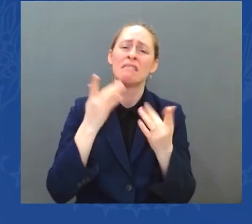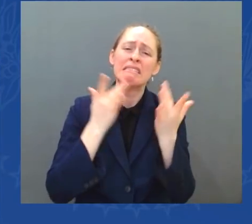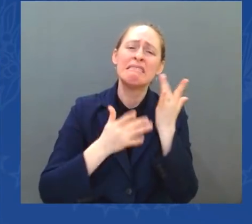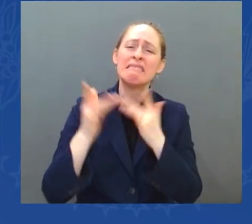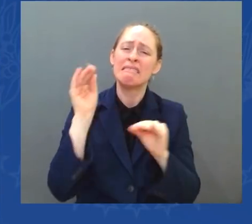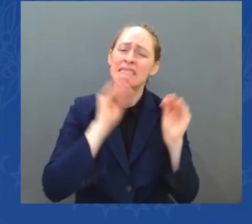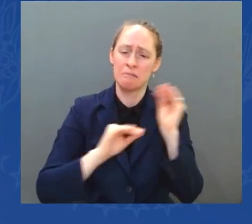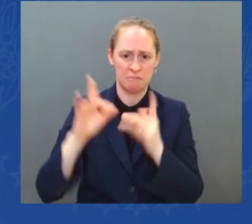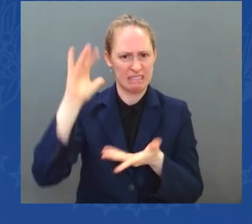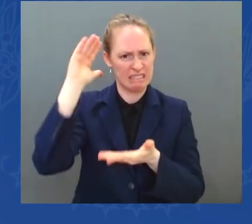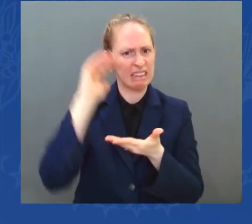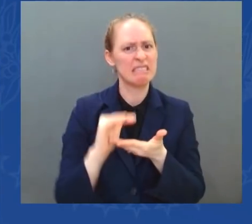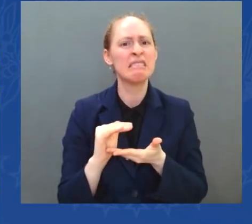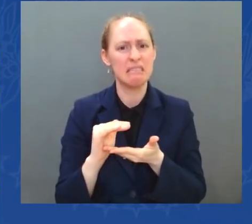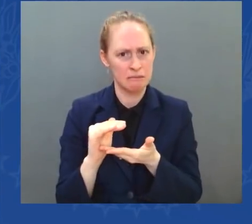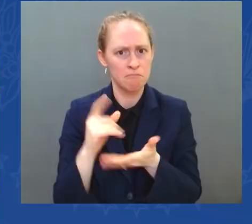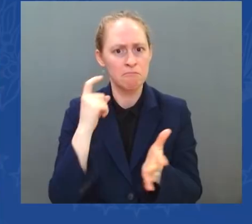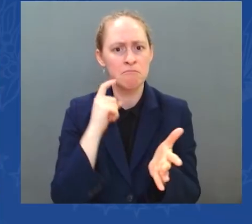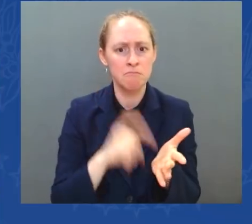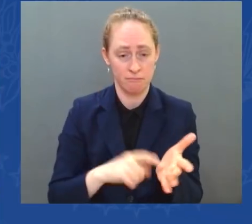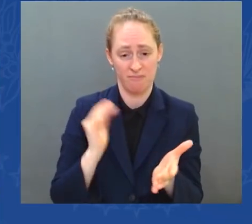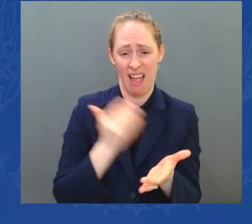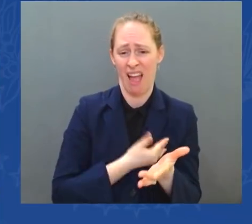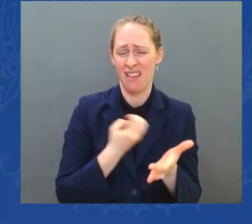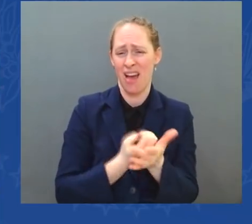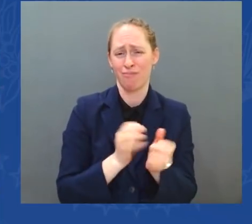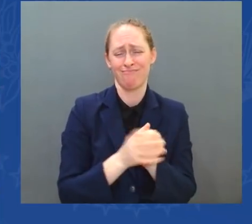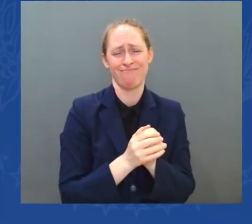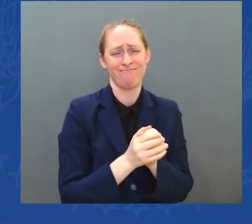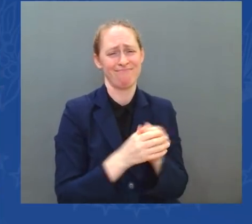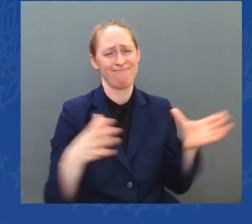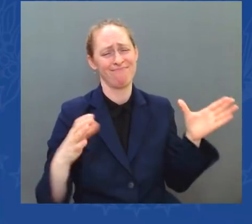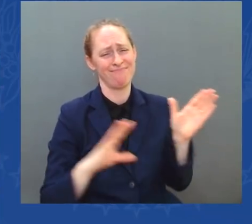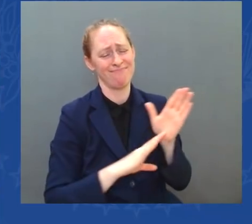and in the process during all this, we still cut the deficit last year